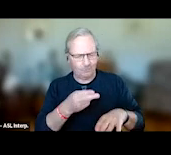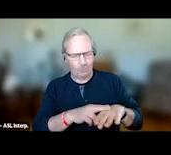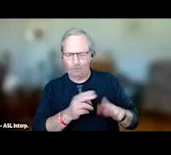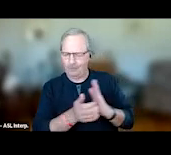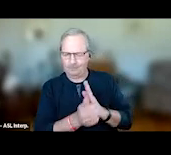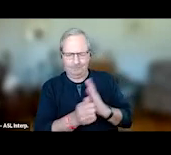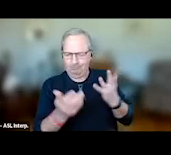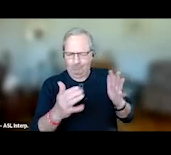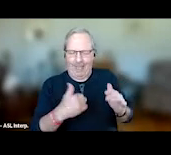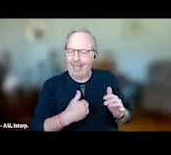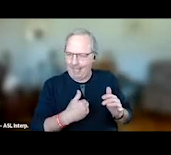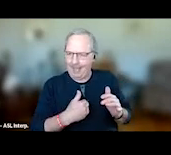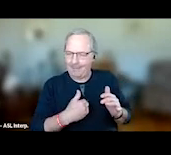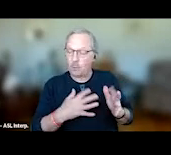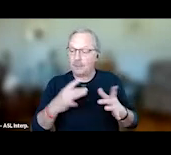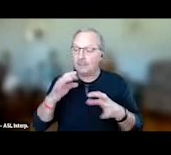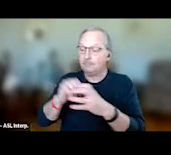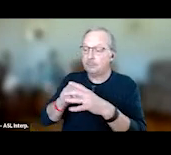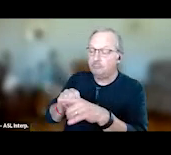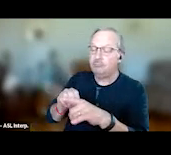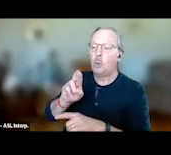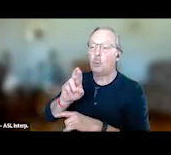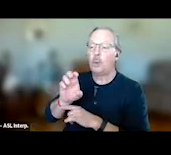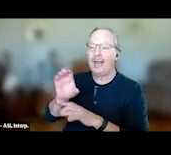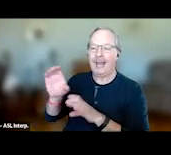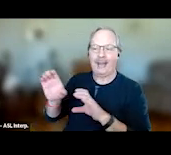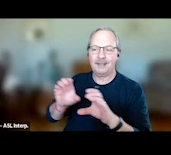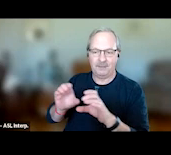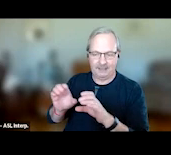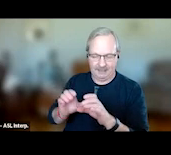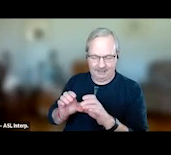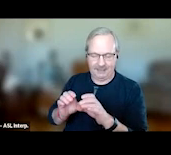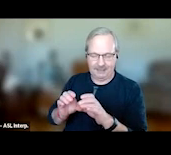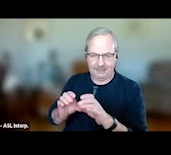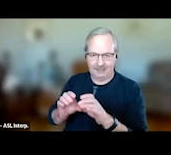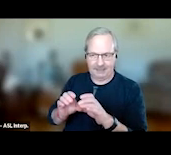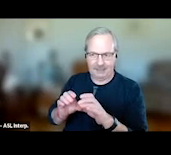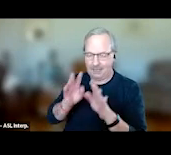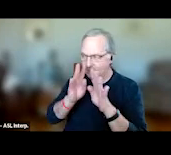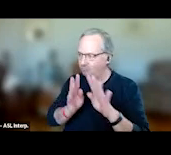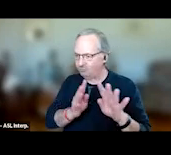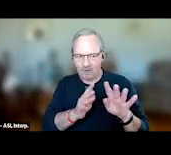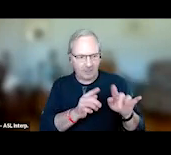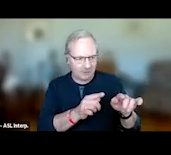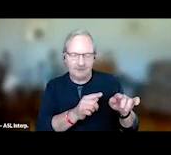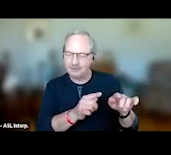This could also be engaging in any recreational activity. Distraction techniques can also be very helpful.